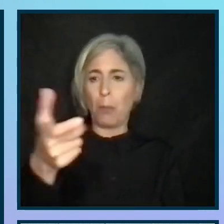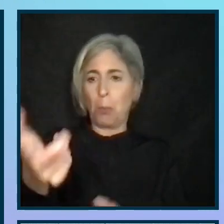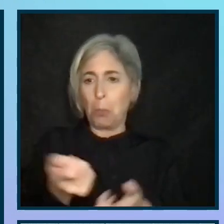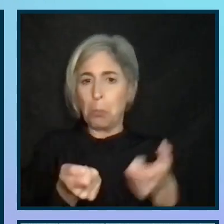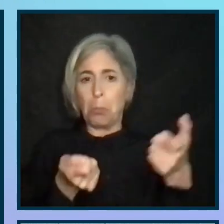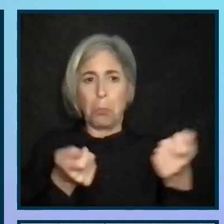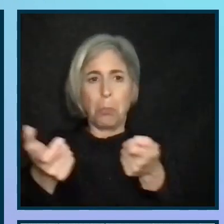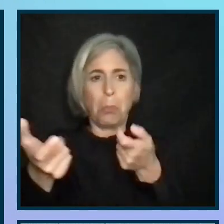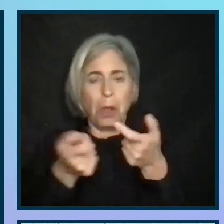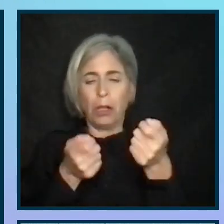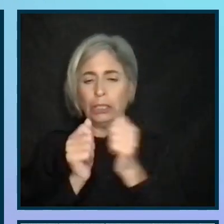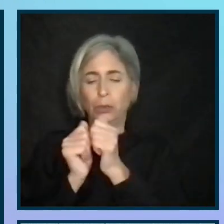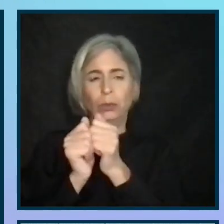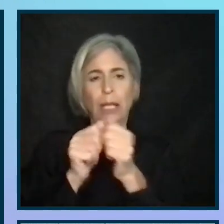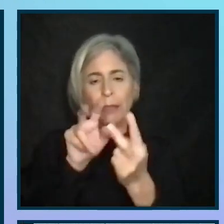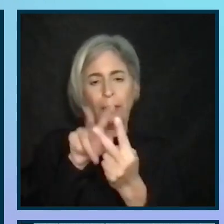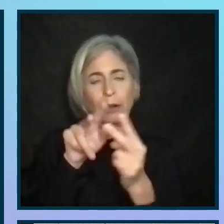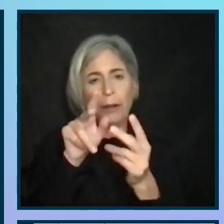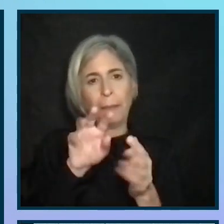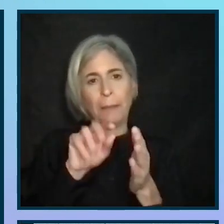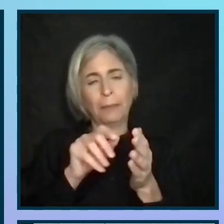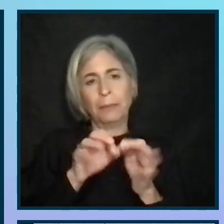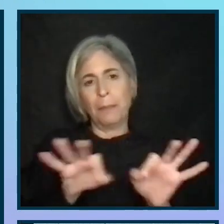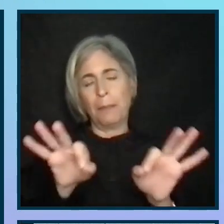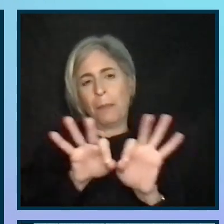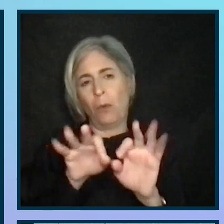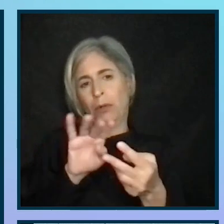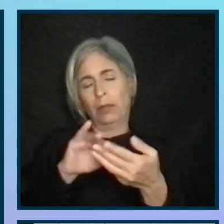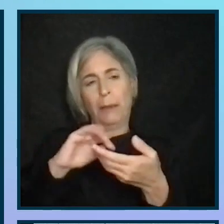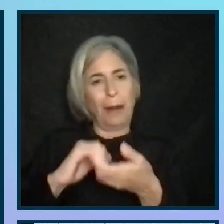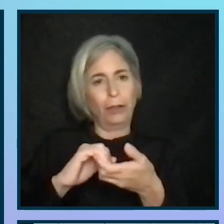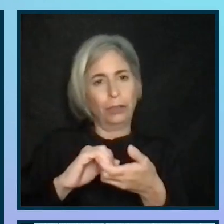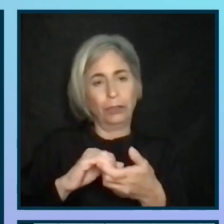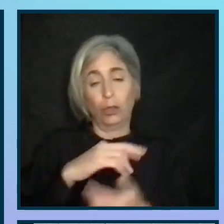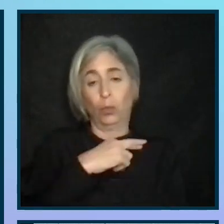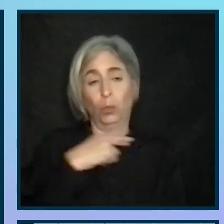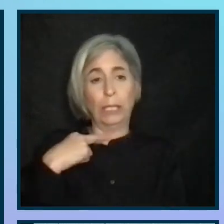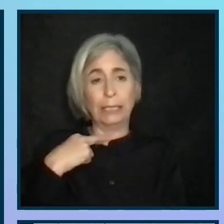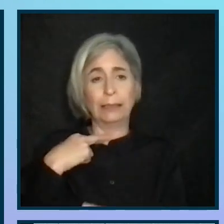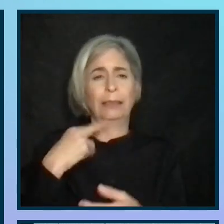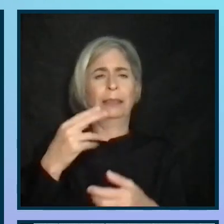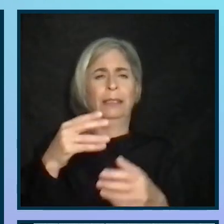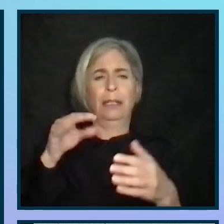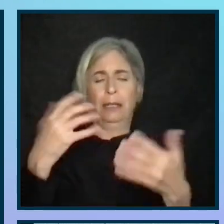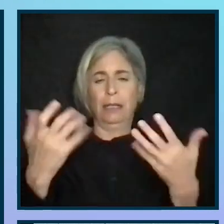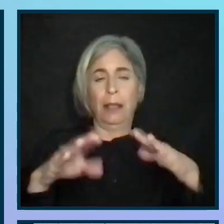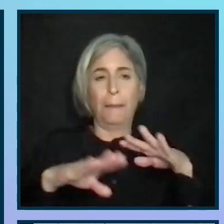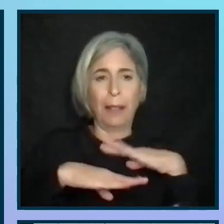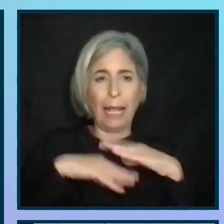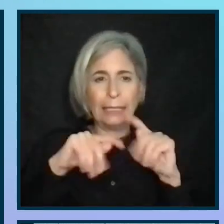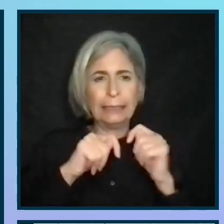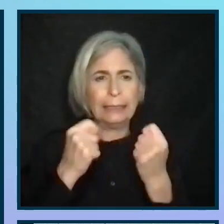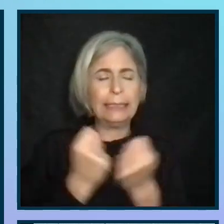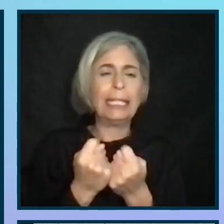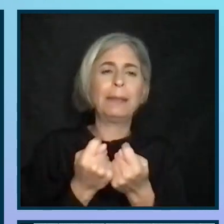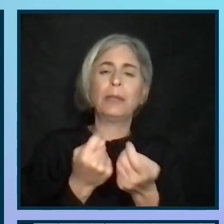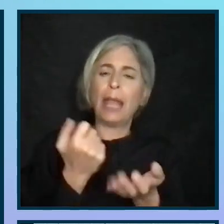such as your legal team, your risk team, and compliance team, to understand how your organization manages risk.